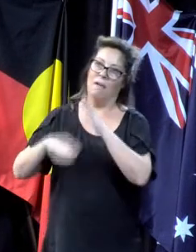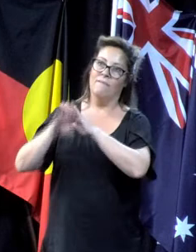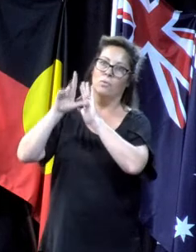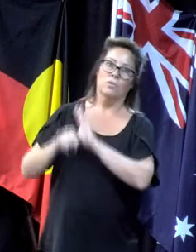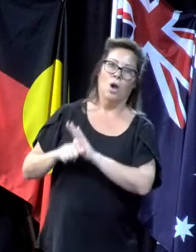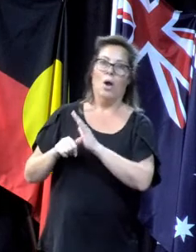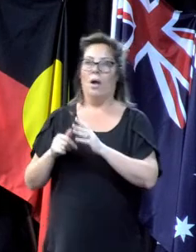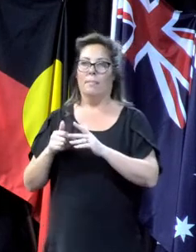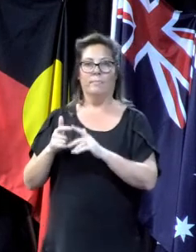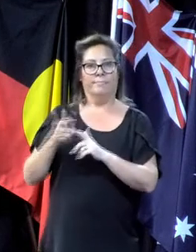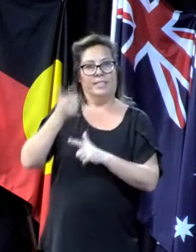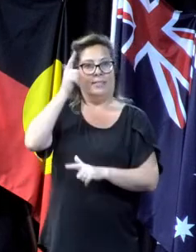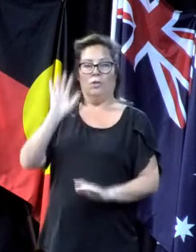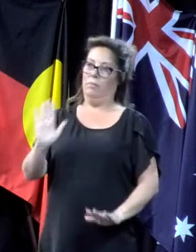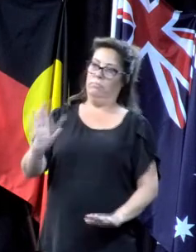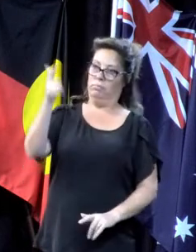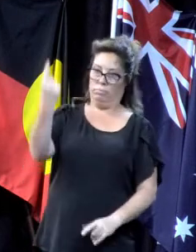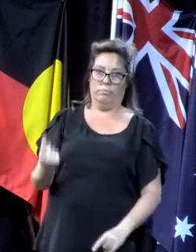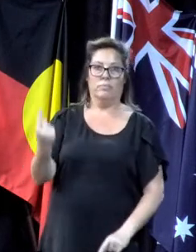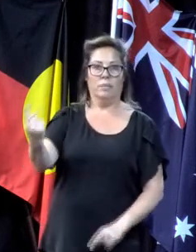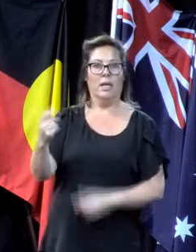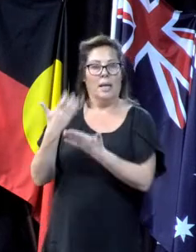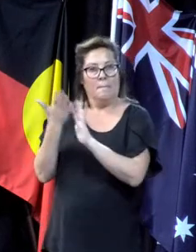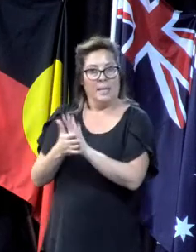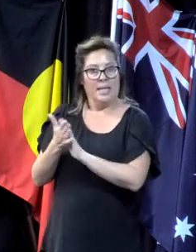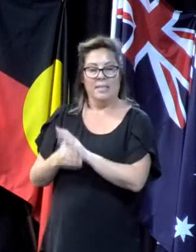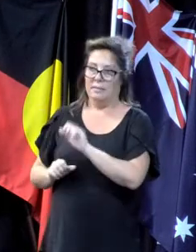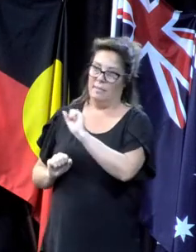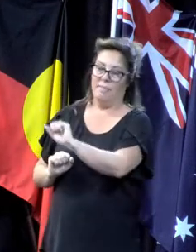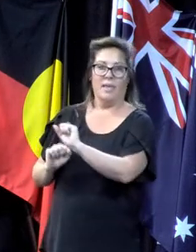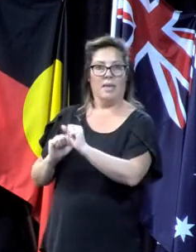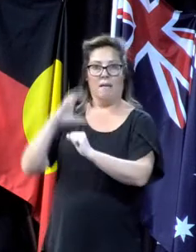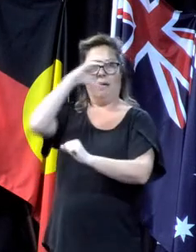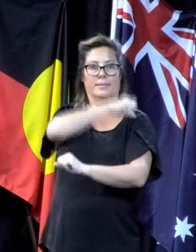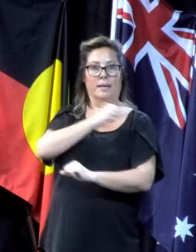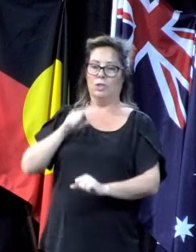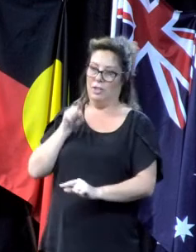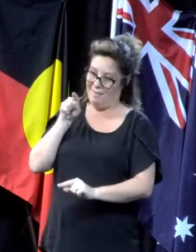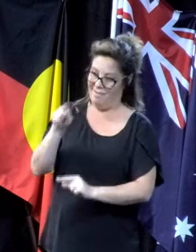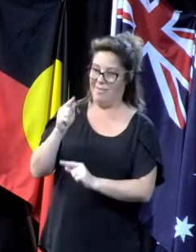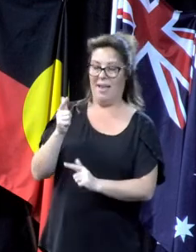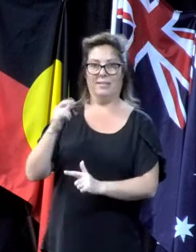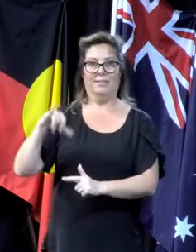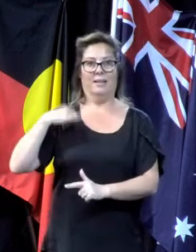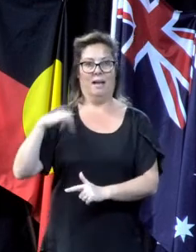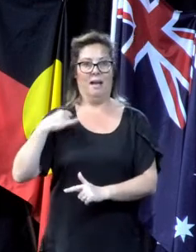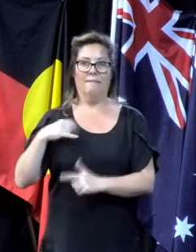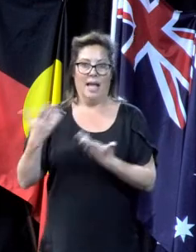Then the expectation that the school – well, the staffing model that we have